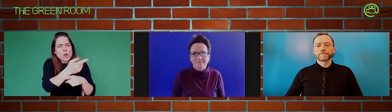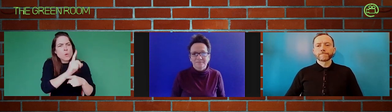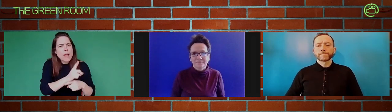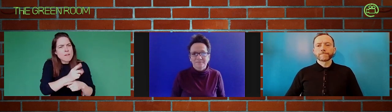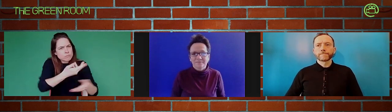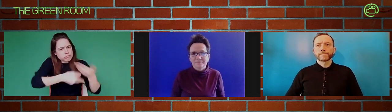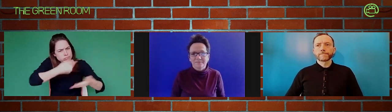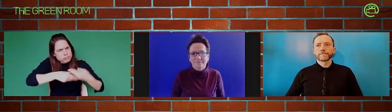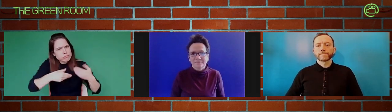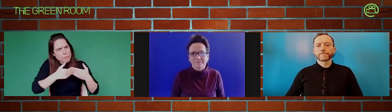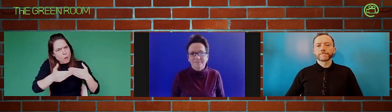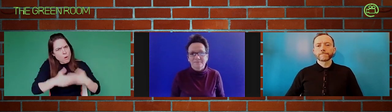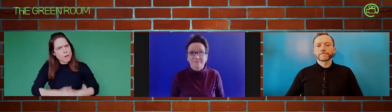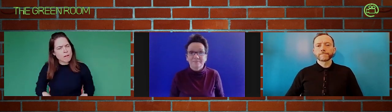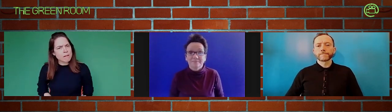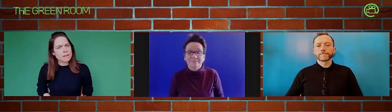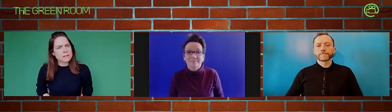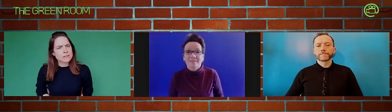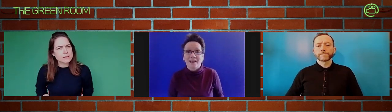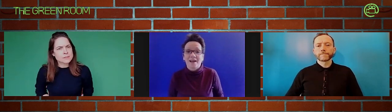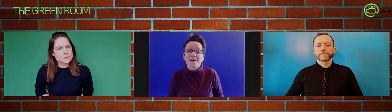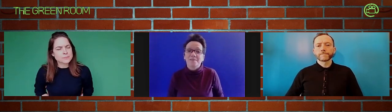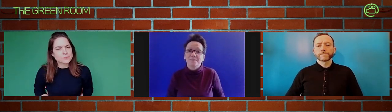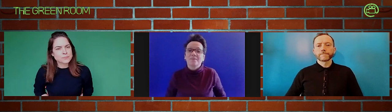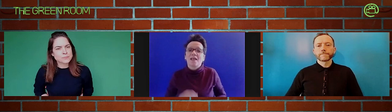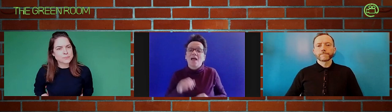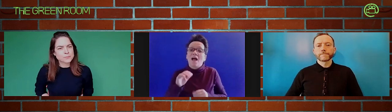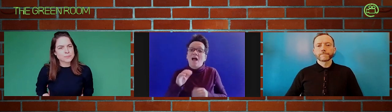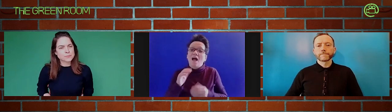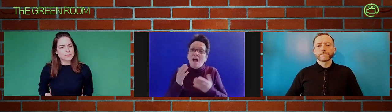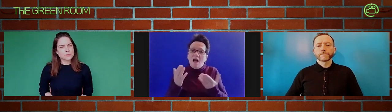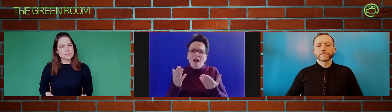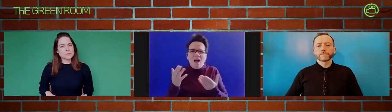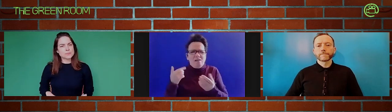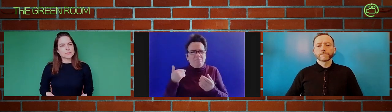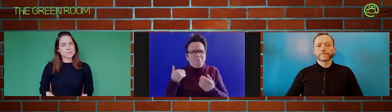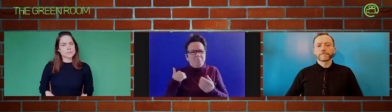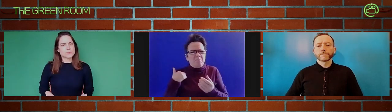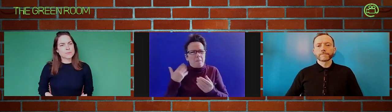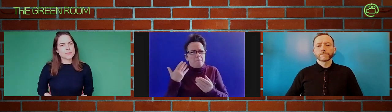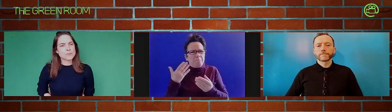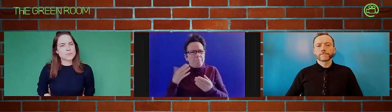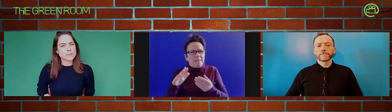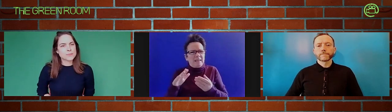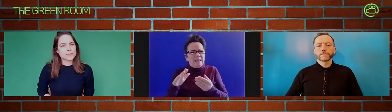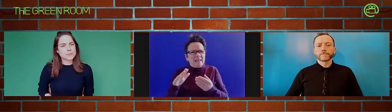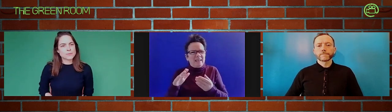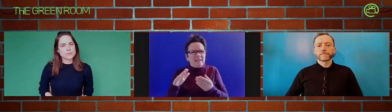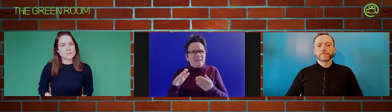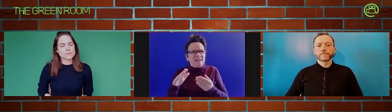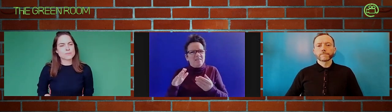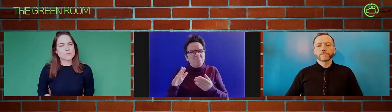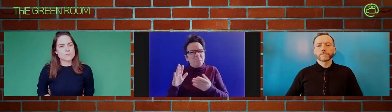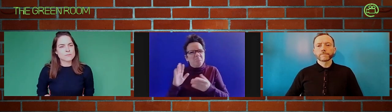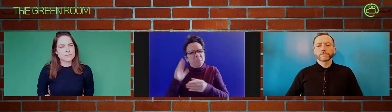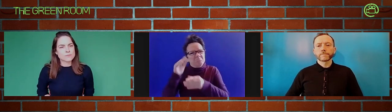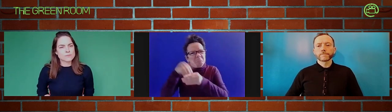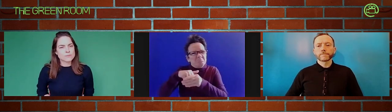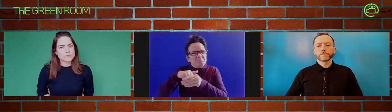Yeah, so I guess I've been in the I suppose part of the industry since I was 16 where